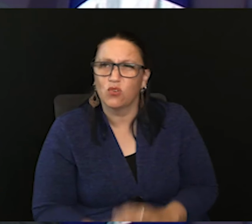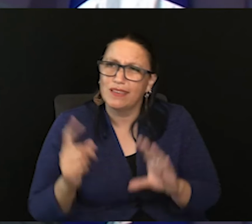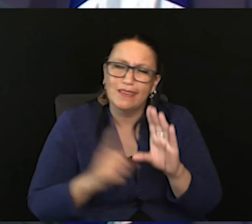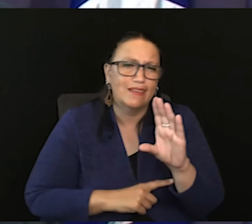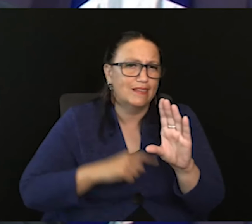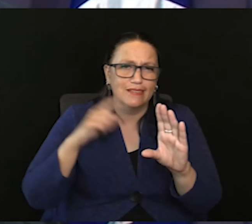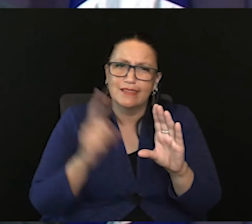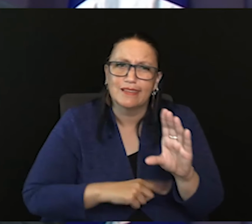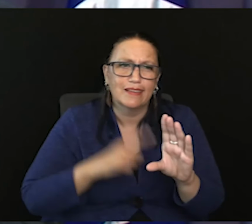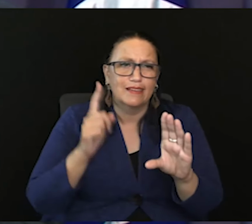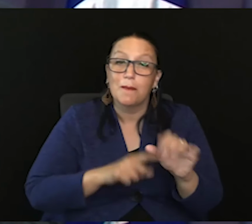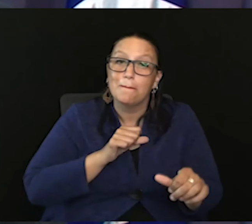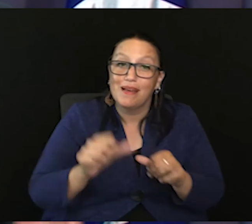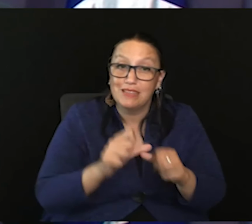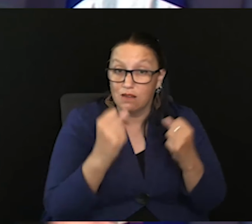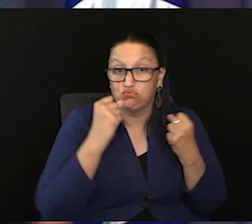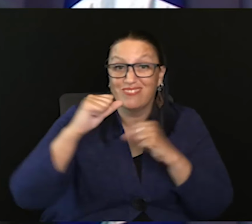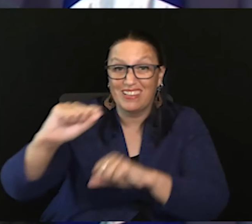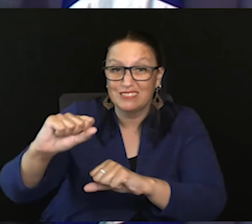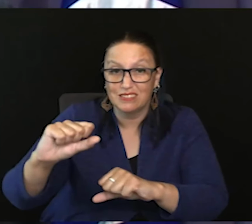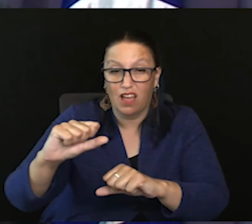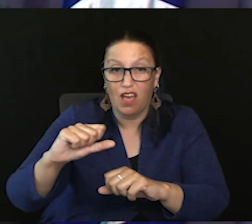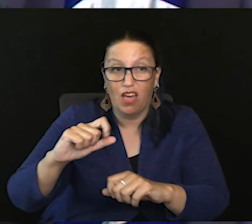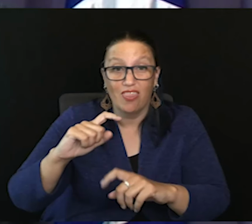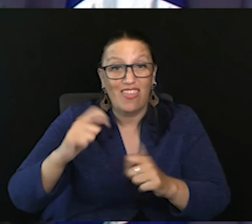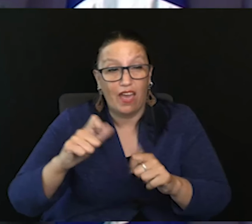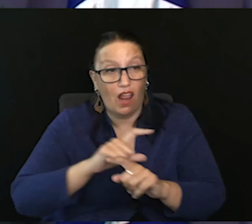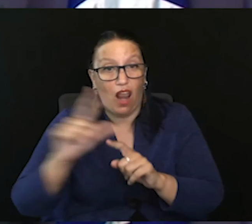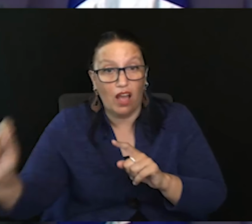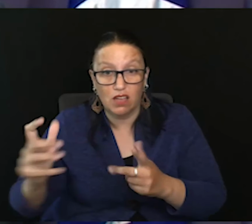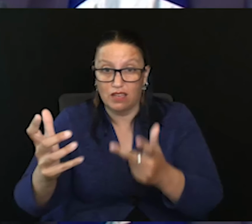for decades, prevention has been better than cure, to put it that way.